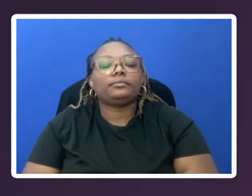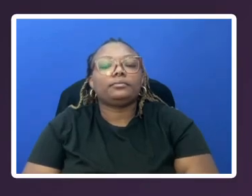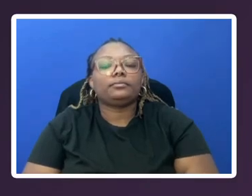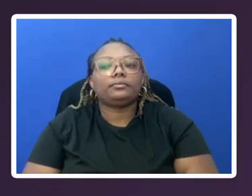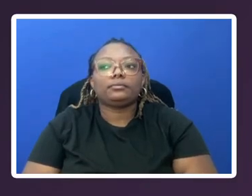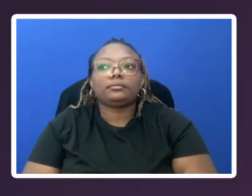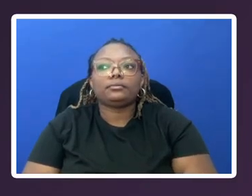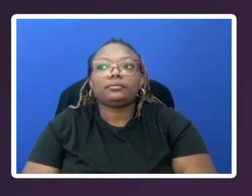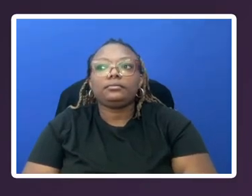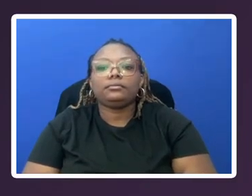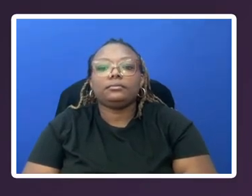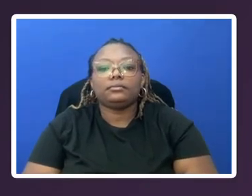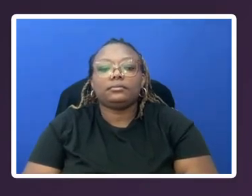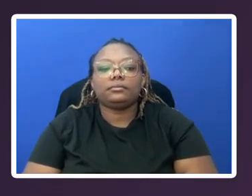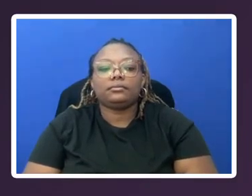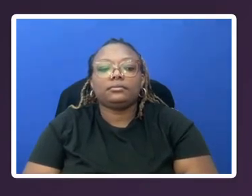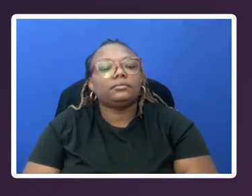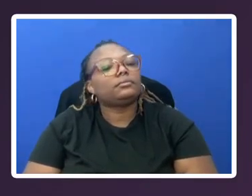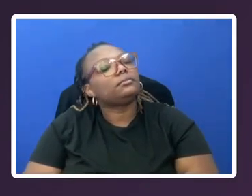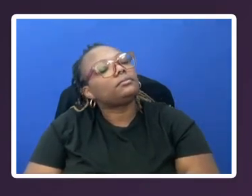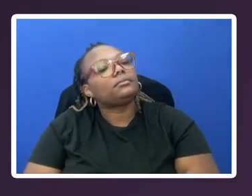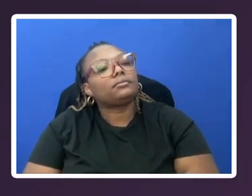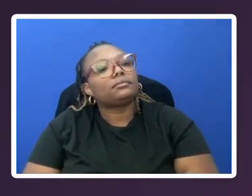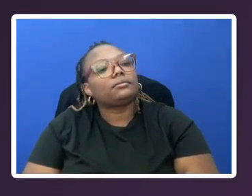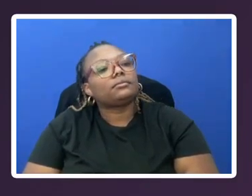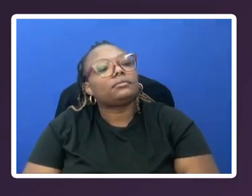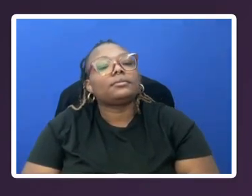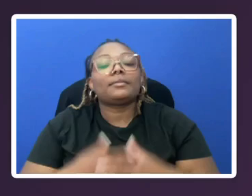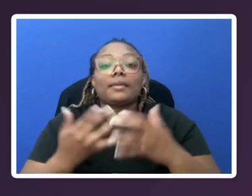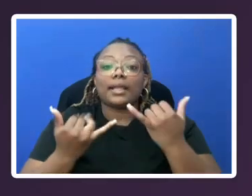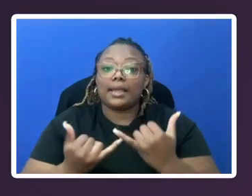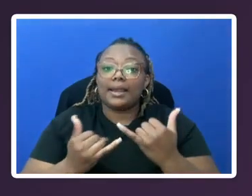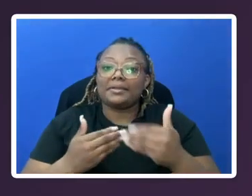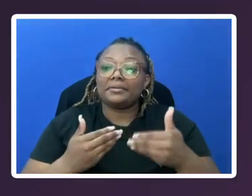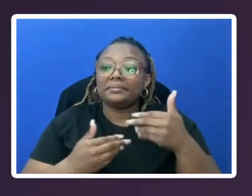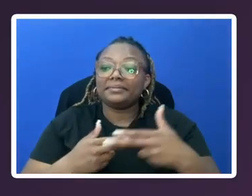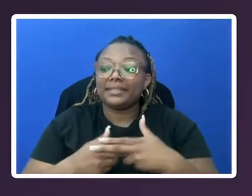Okay. And now, let's go to the slide with our landing page for